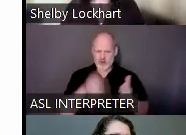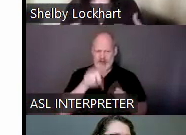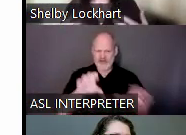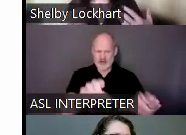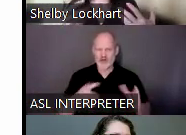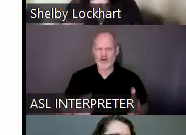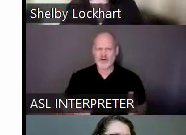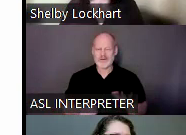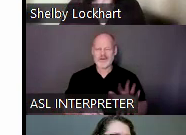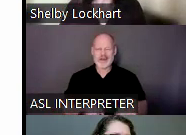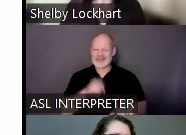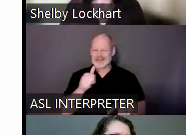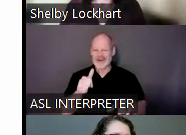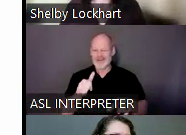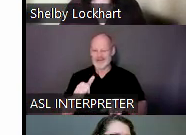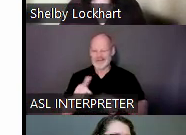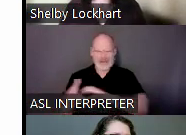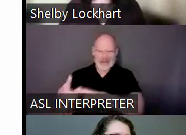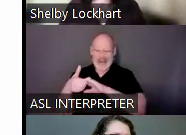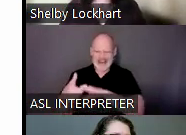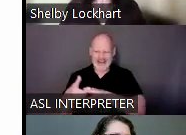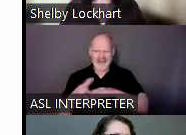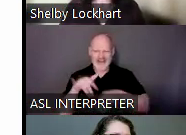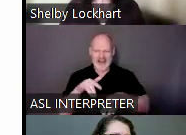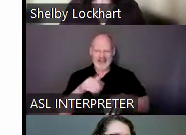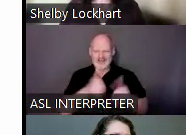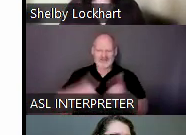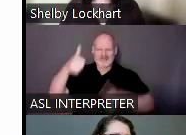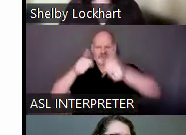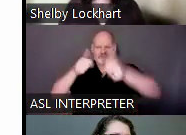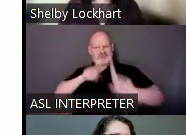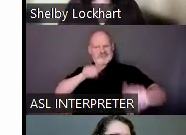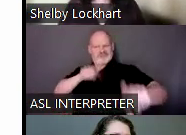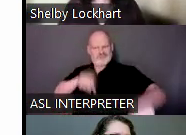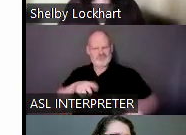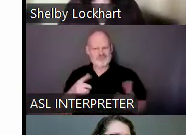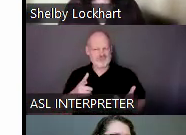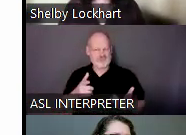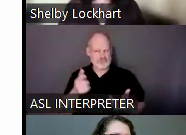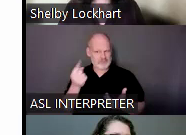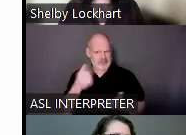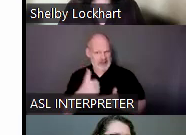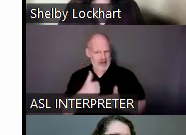you're just telling people what to do. I hope that helps. Thanks Shelby.